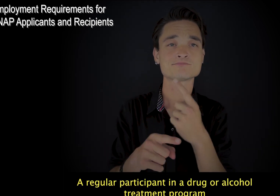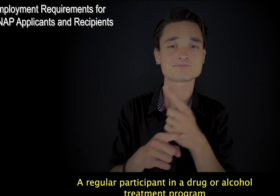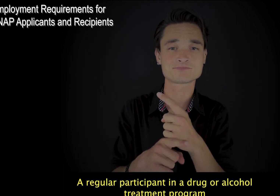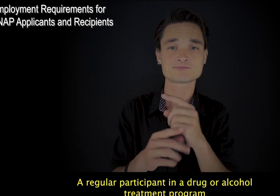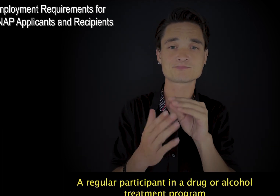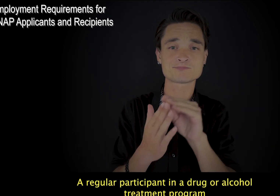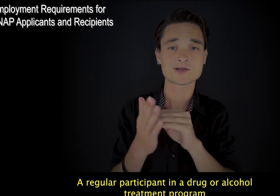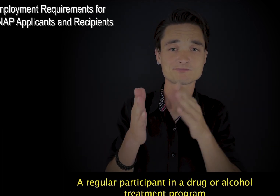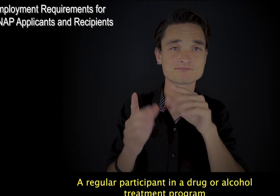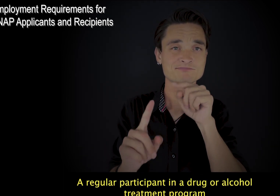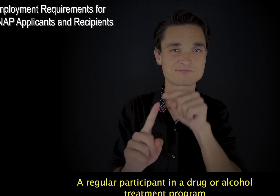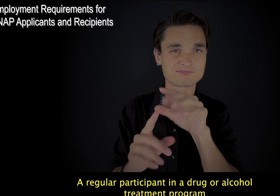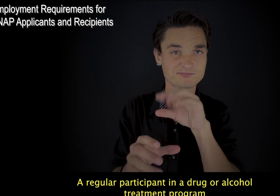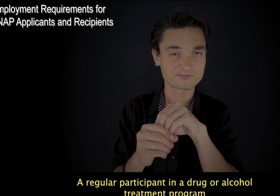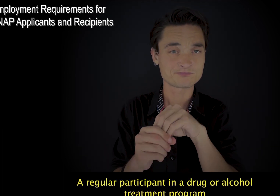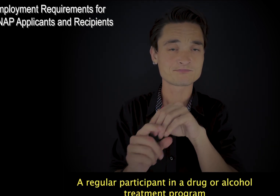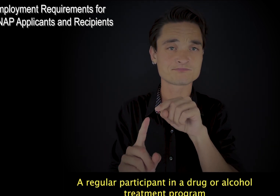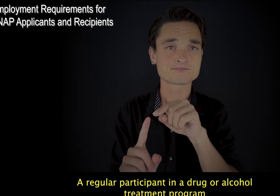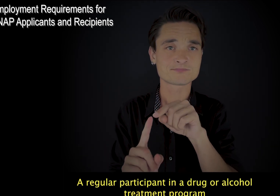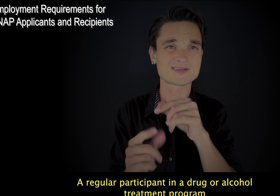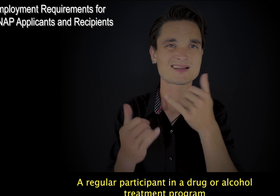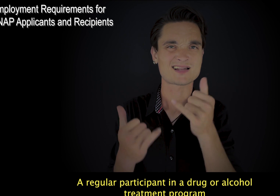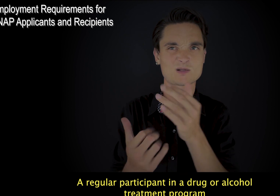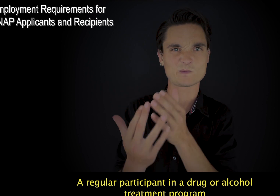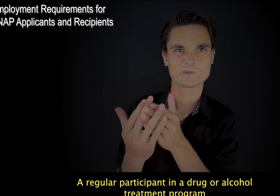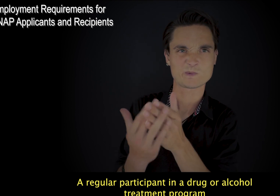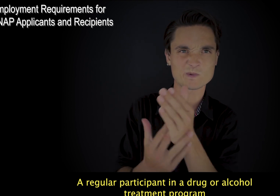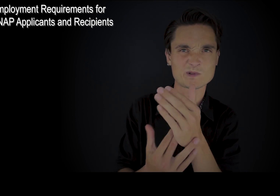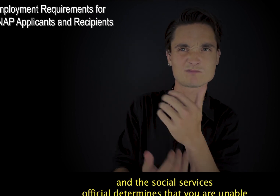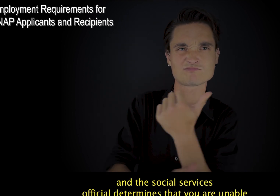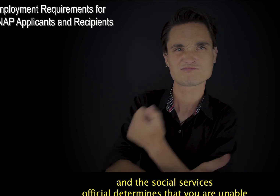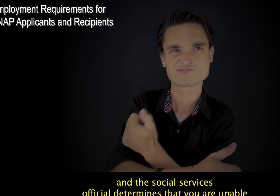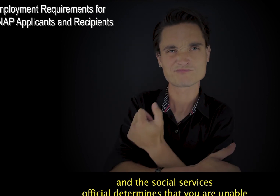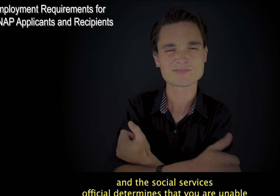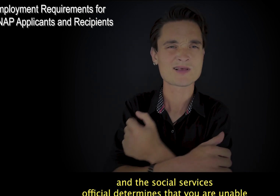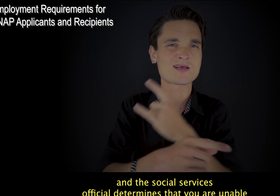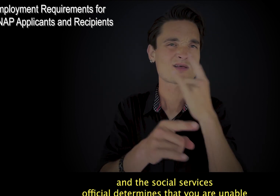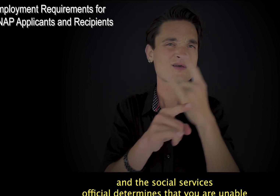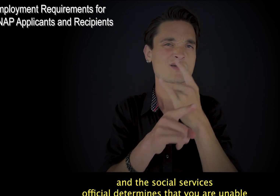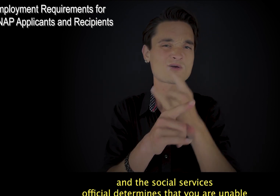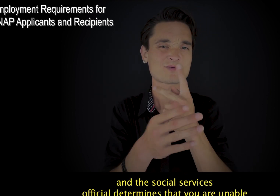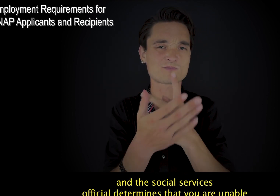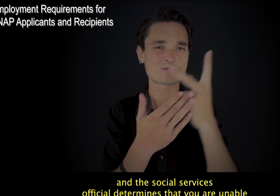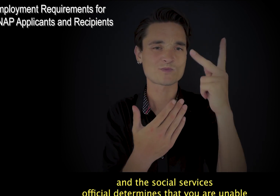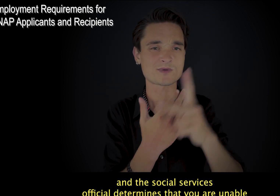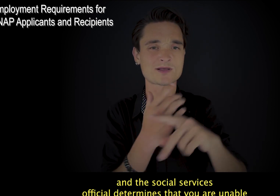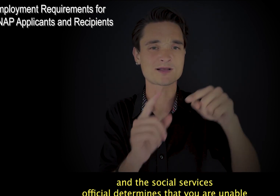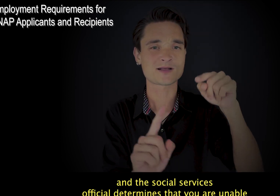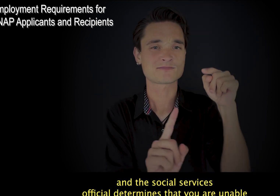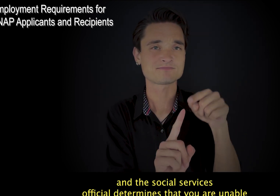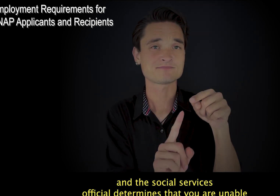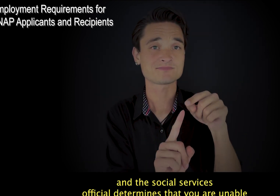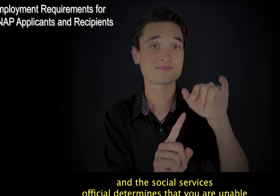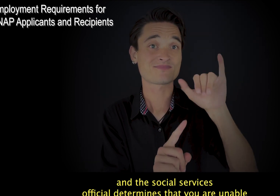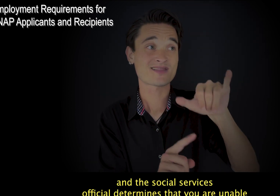A regular participant in a drug or alcohol treatment program and the social services official determines that you are unable